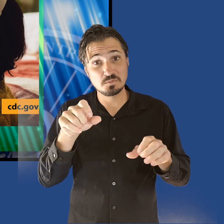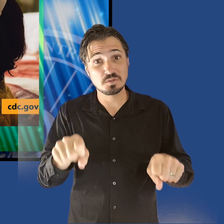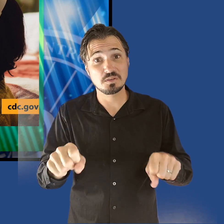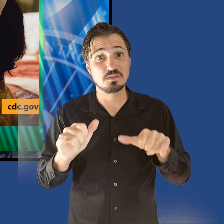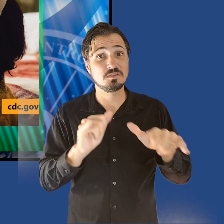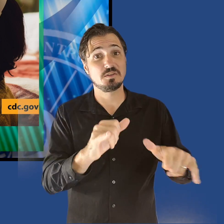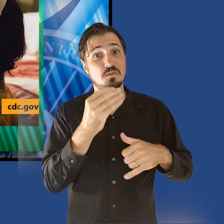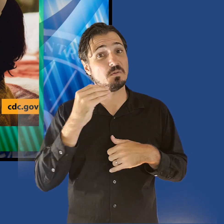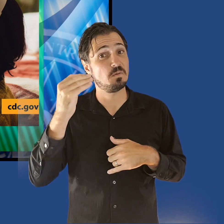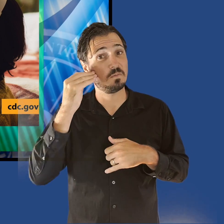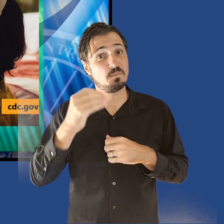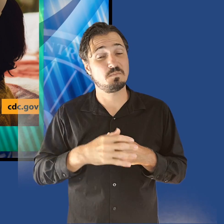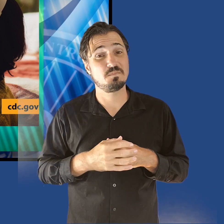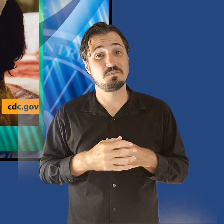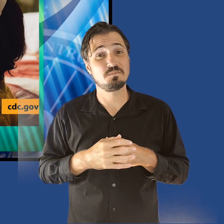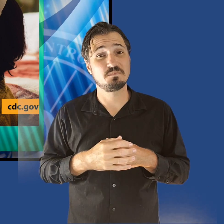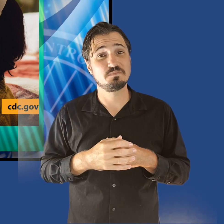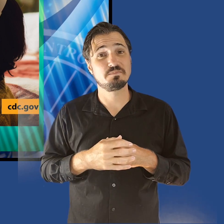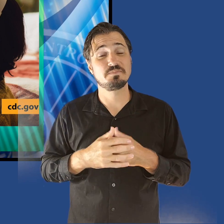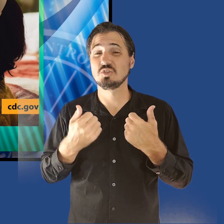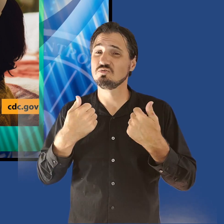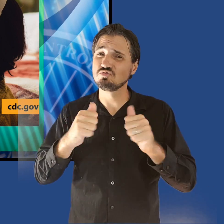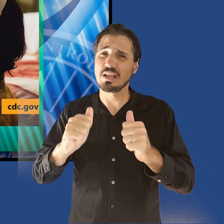Stay home as much as possible.